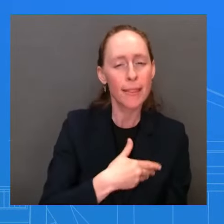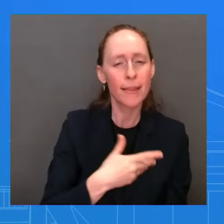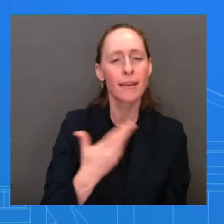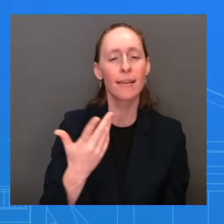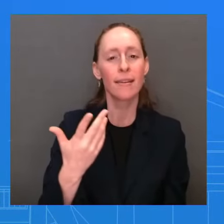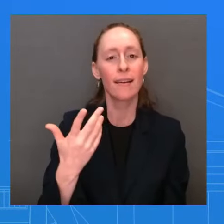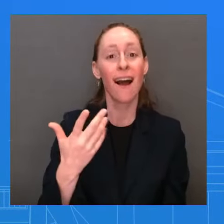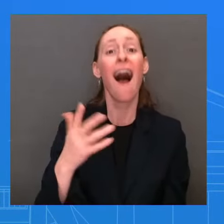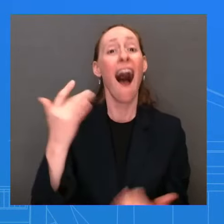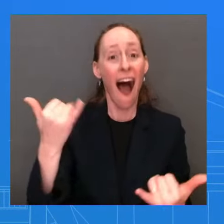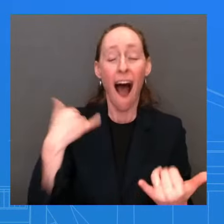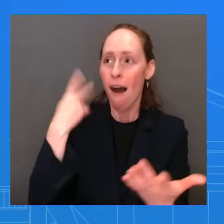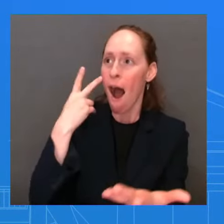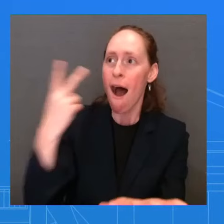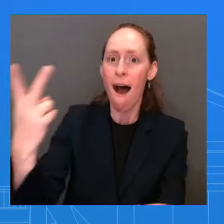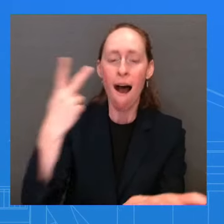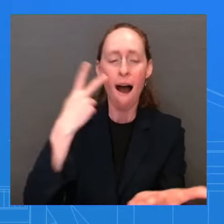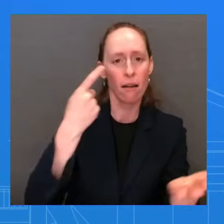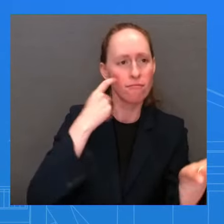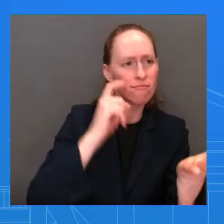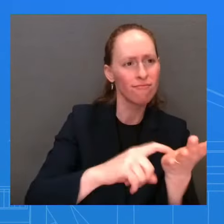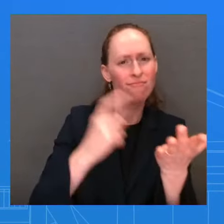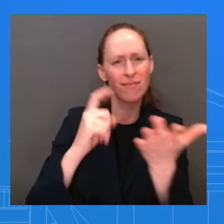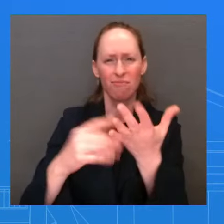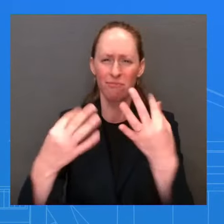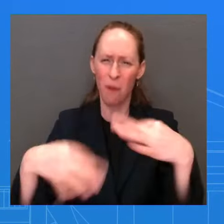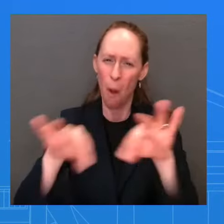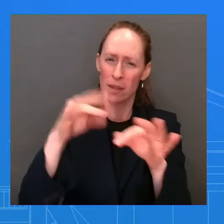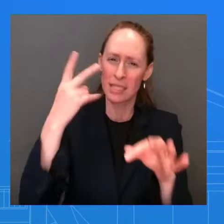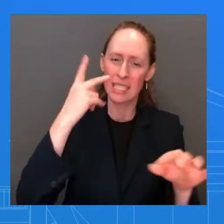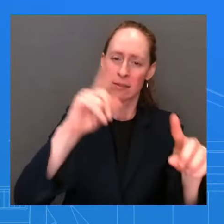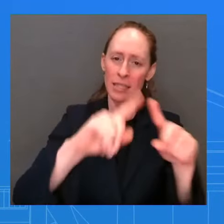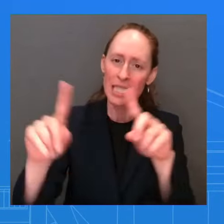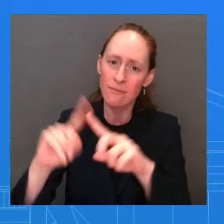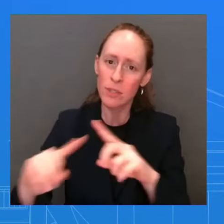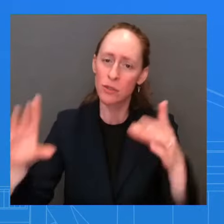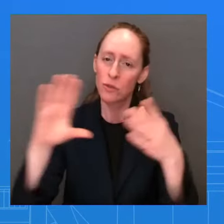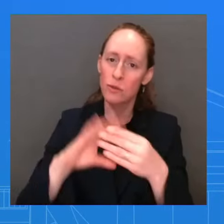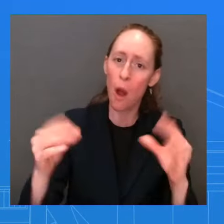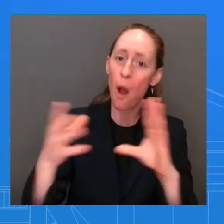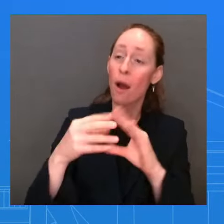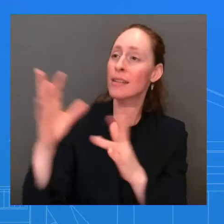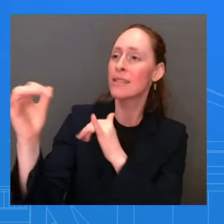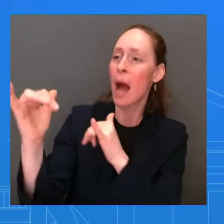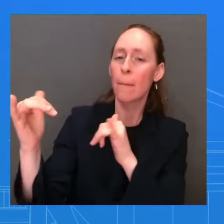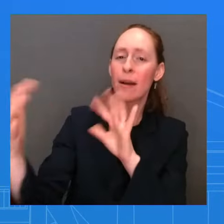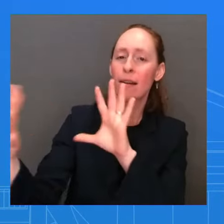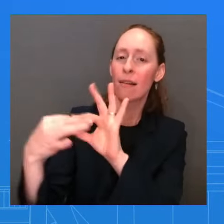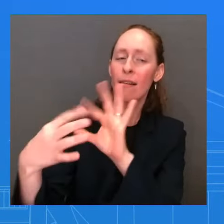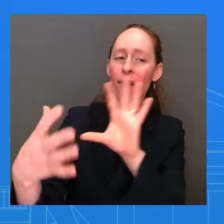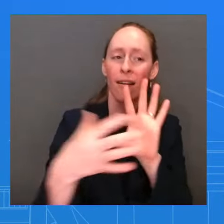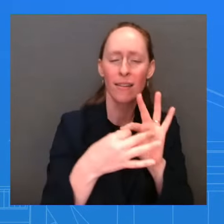that reflect our lives is incredibly important. It is important that young people see characters on television